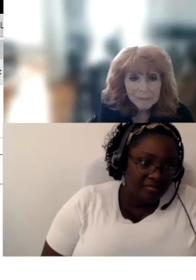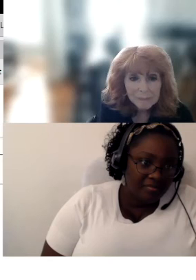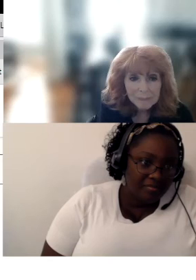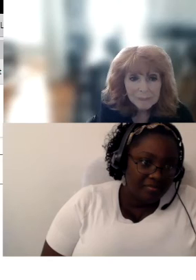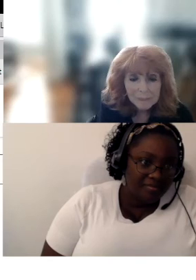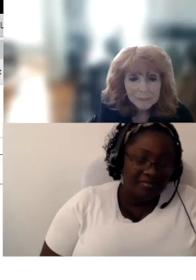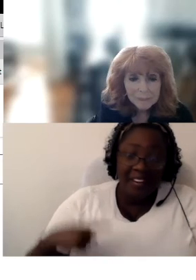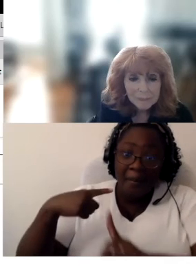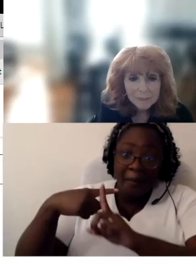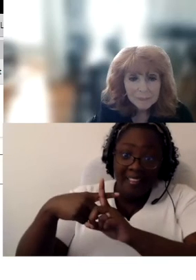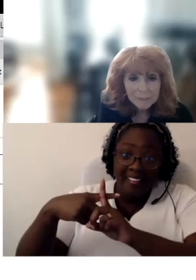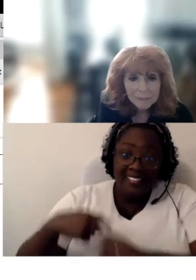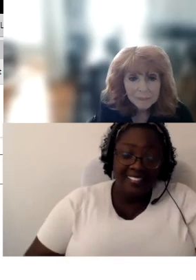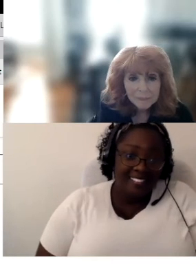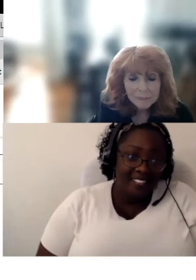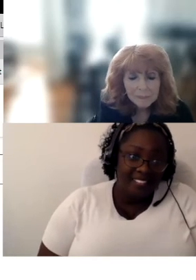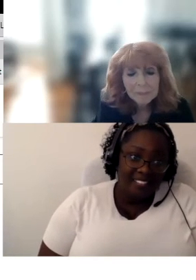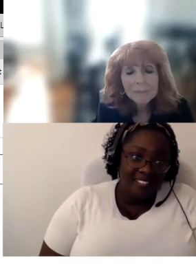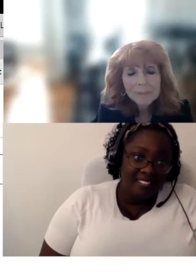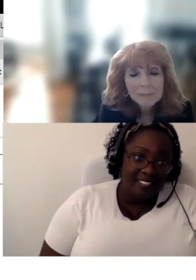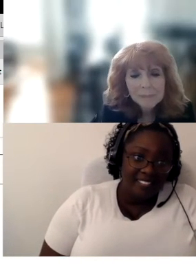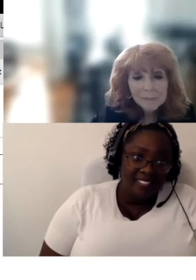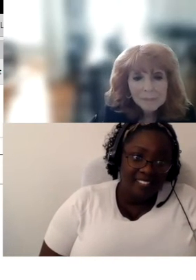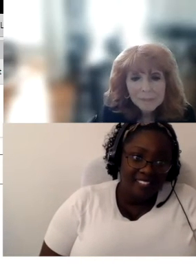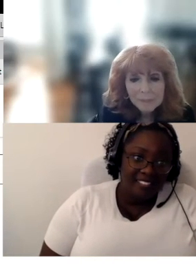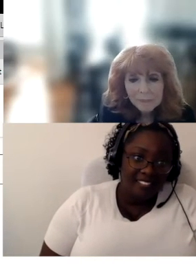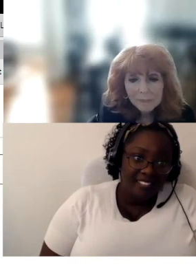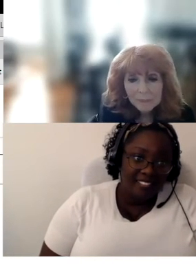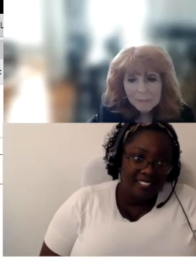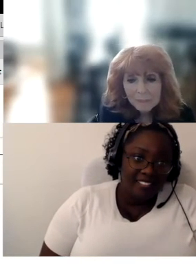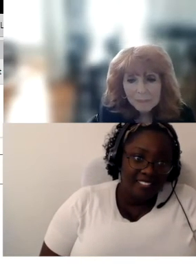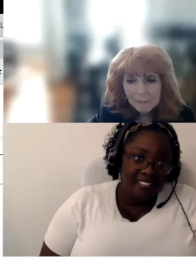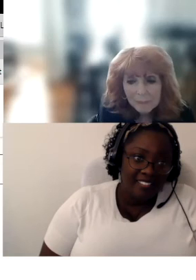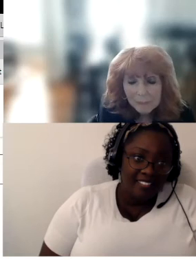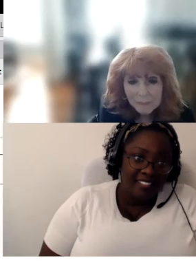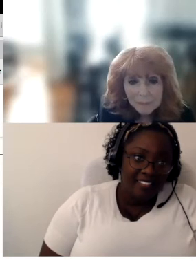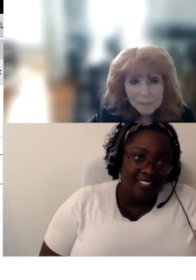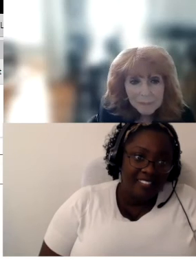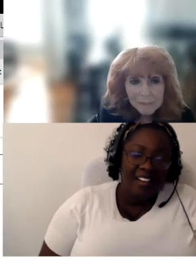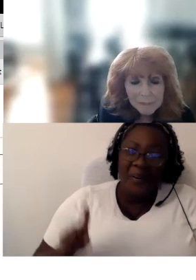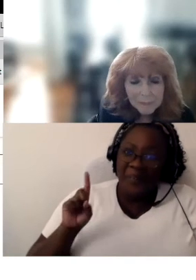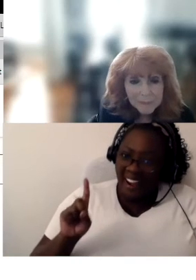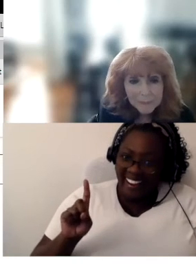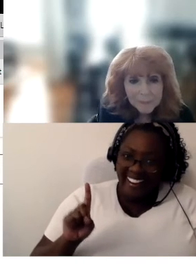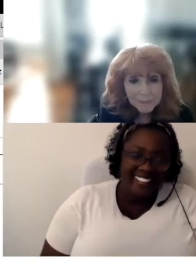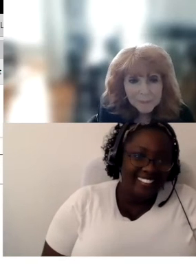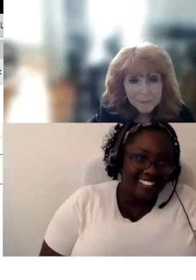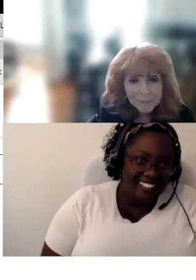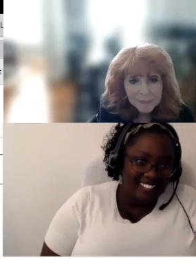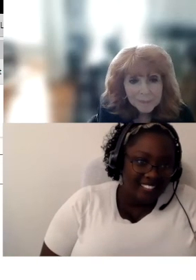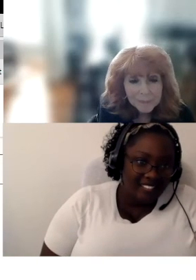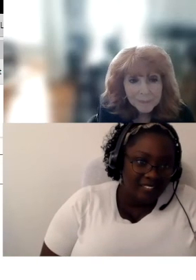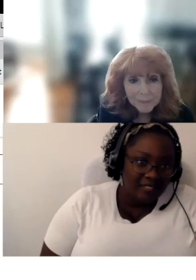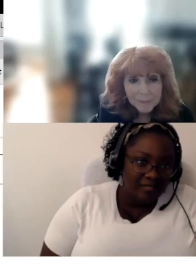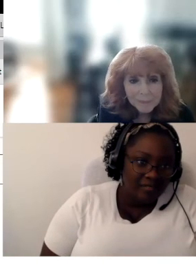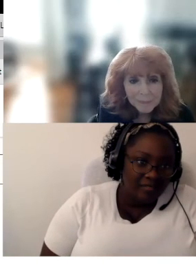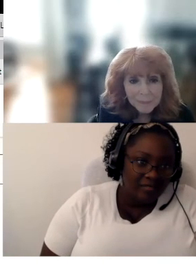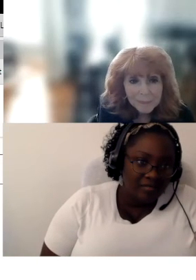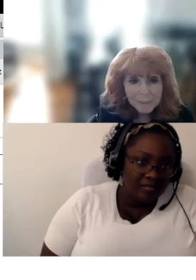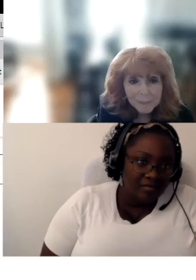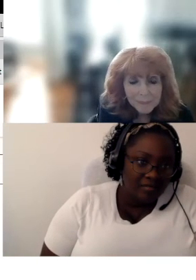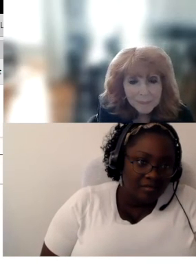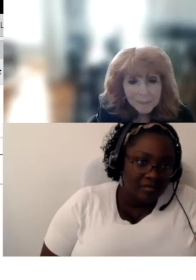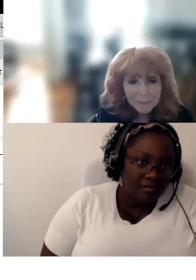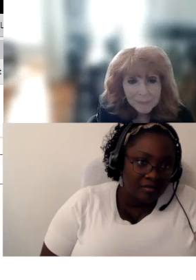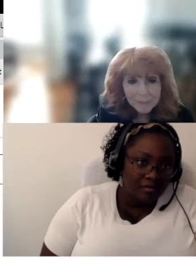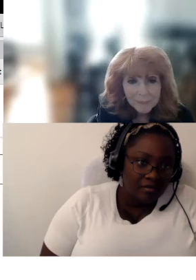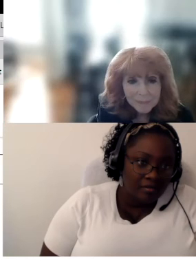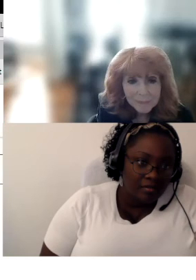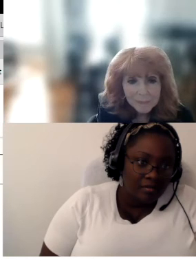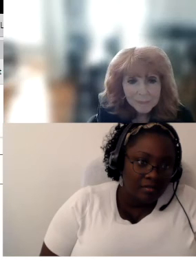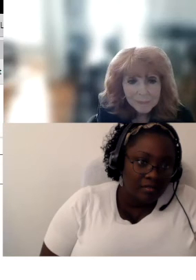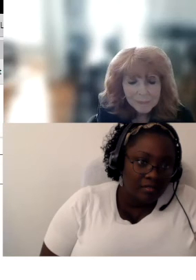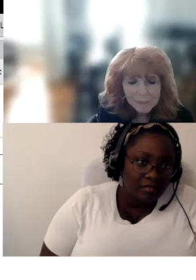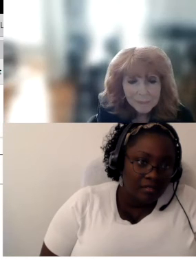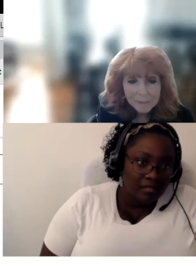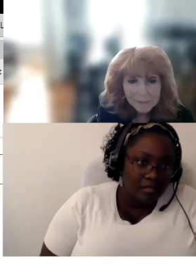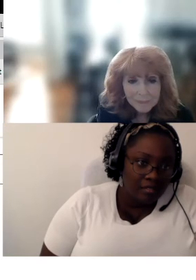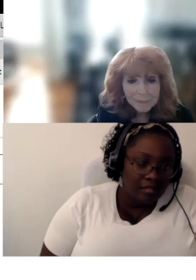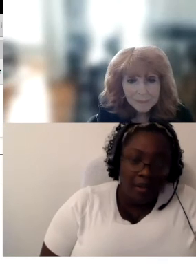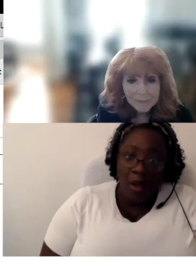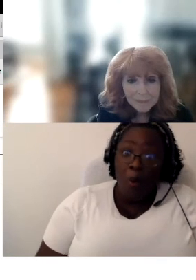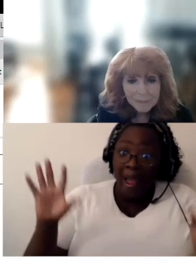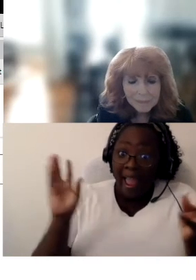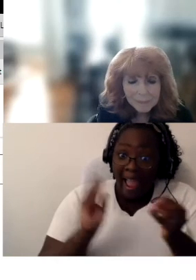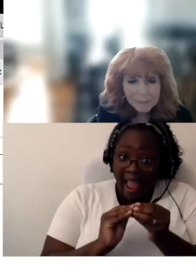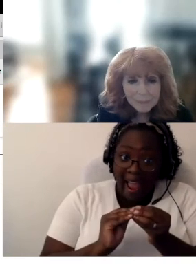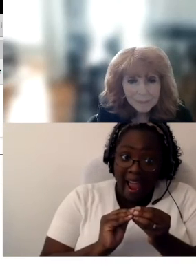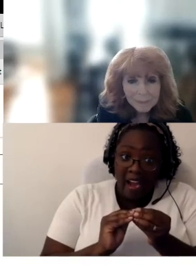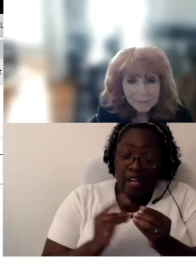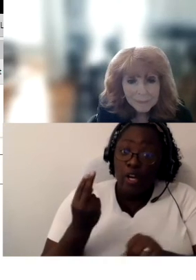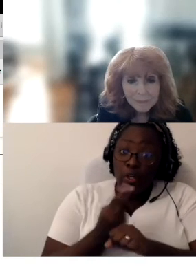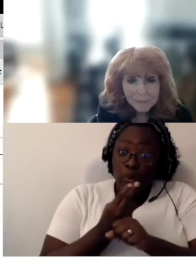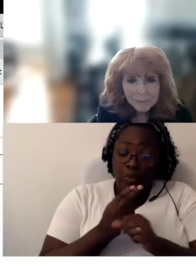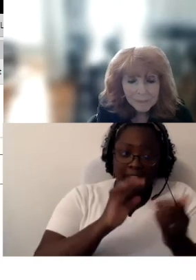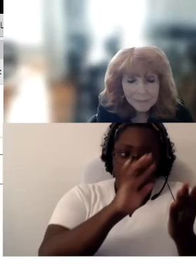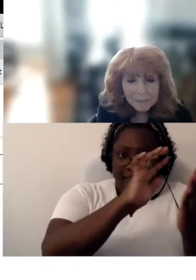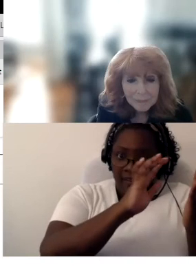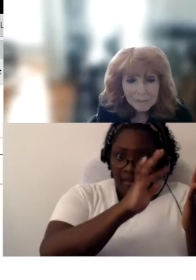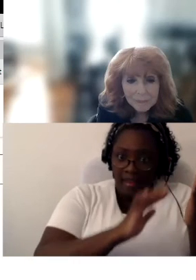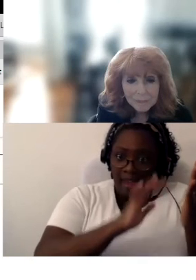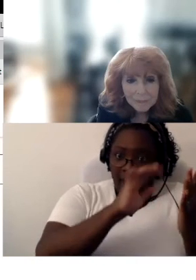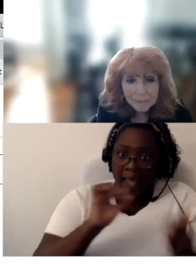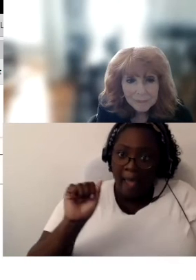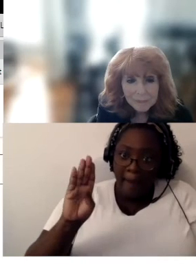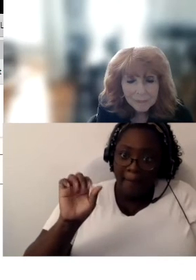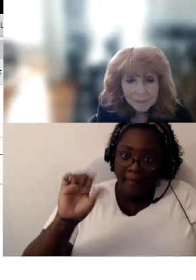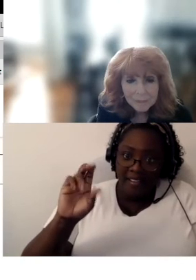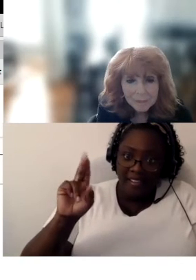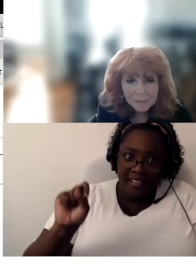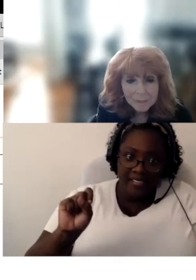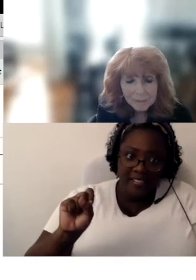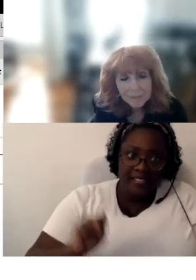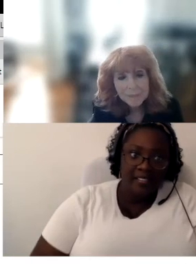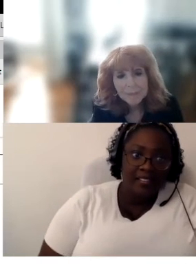1 equals and what 1 plus 1 plus 1 plus 1 equals to find our answer. You want to get your abacus?